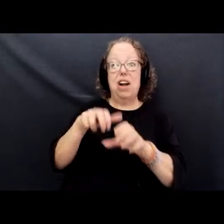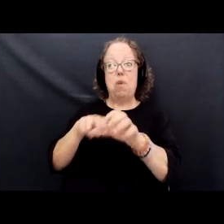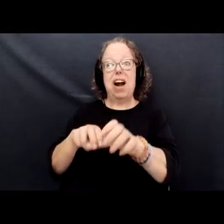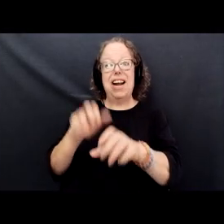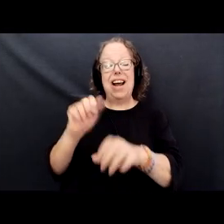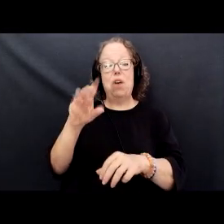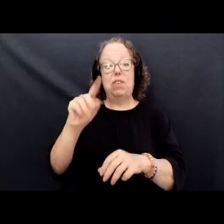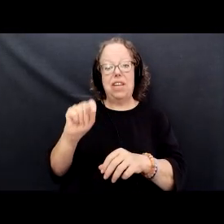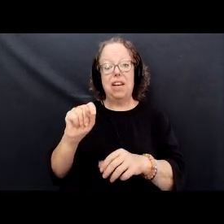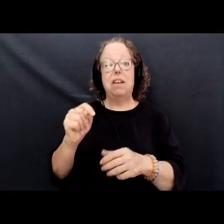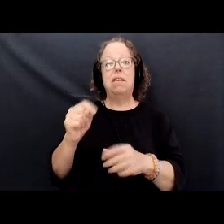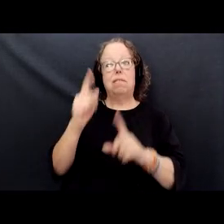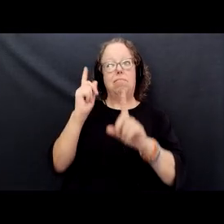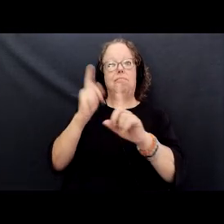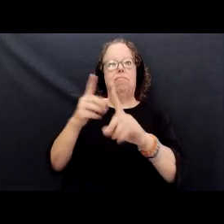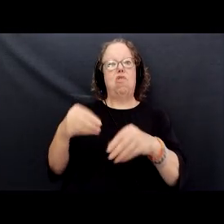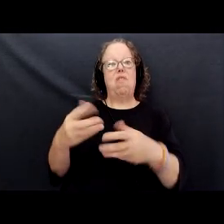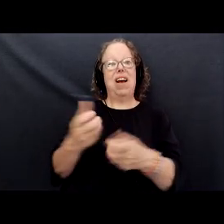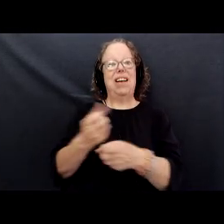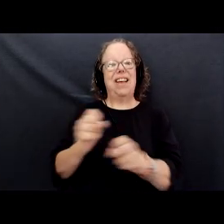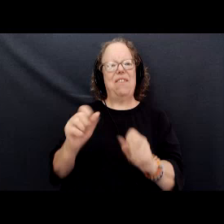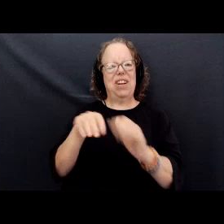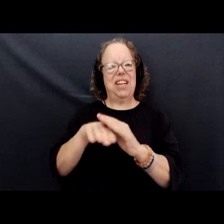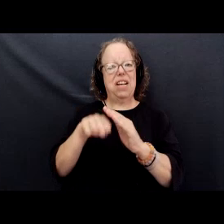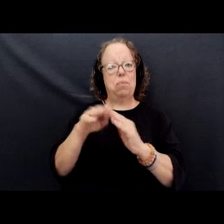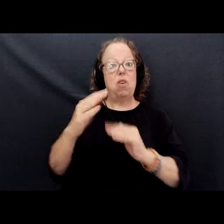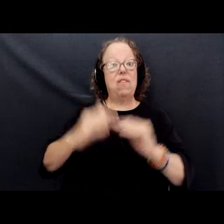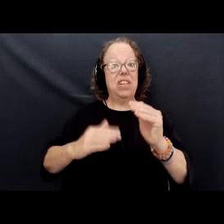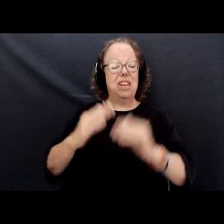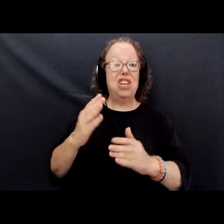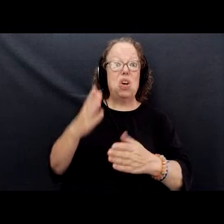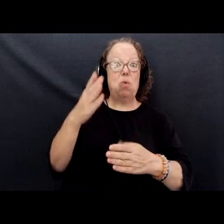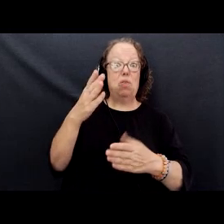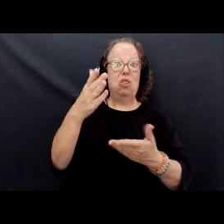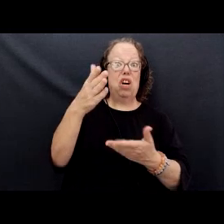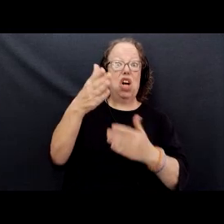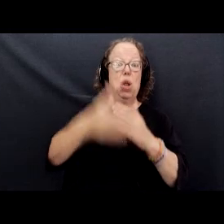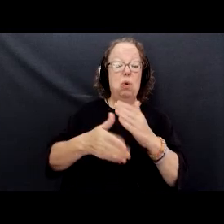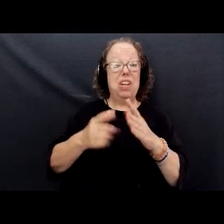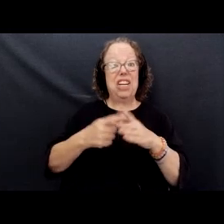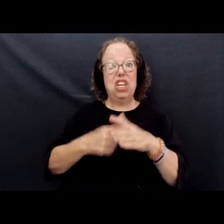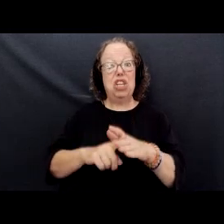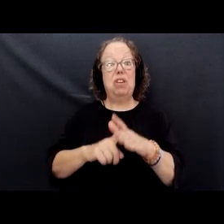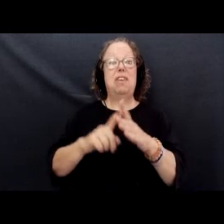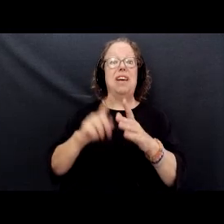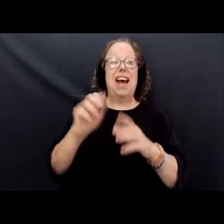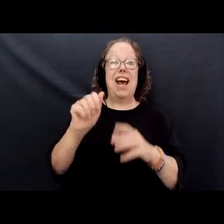and accessible facilities. In conclusion, the initiatives reflect AOT's dedication to